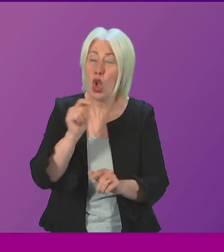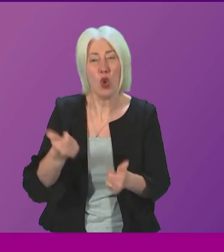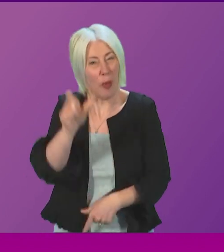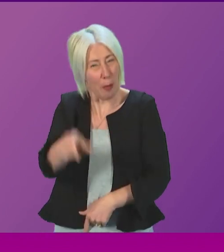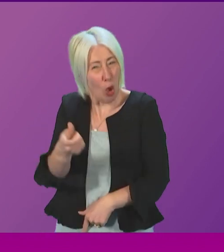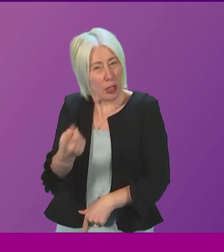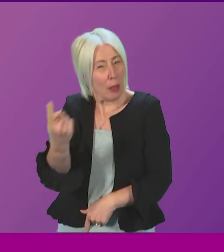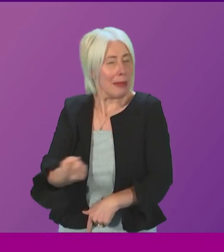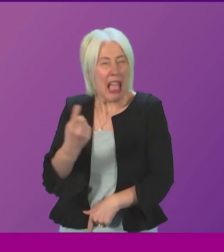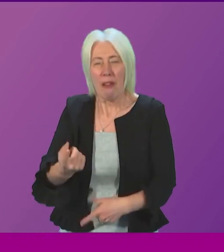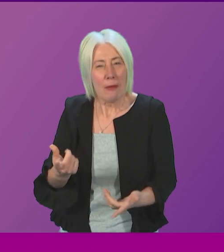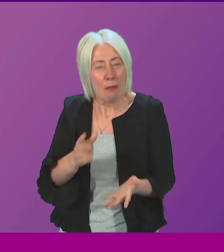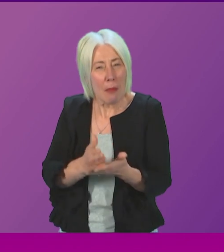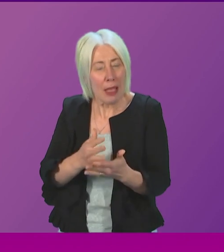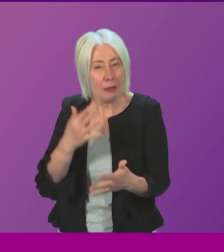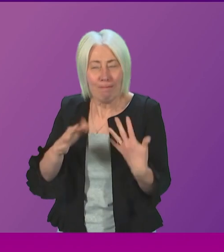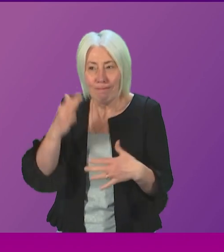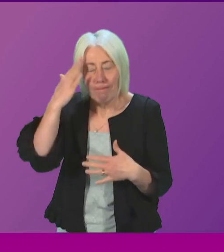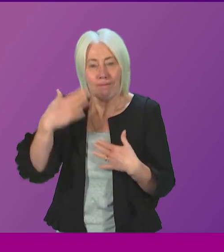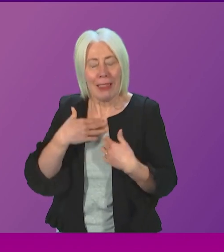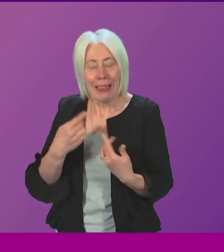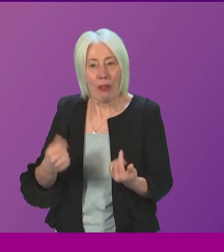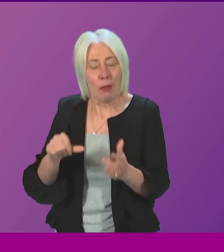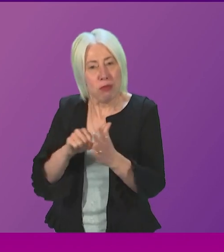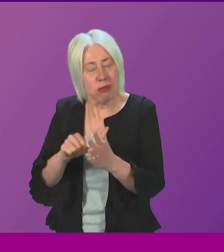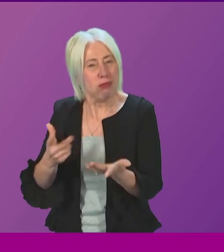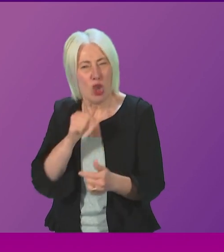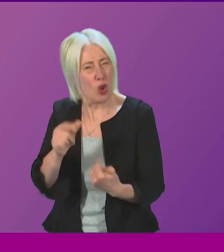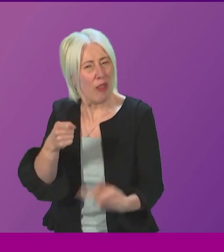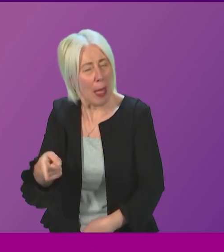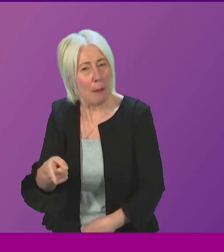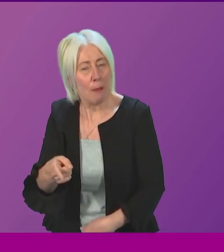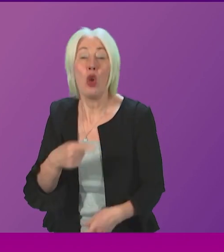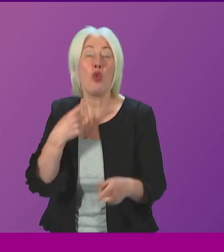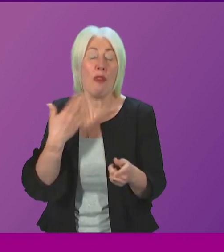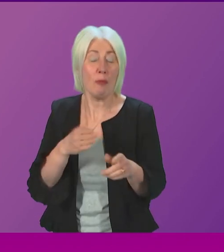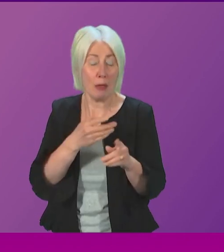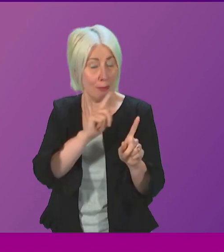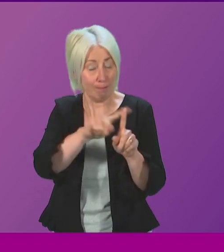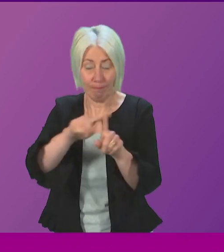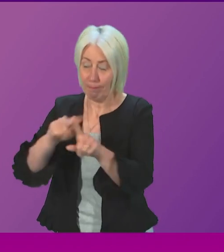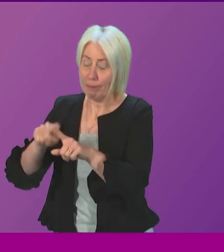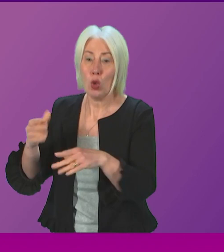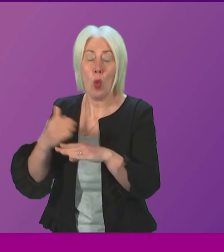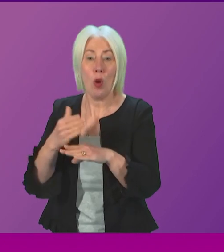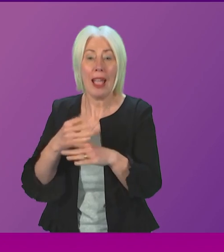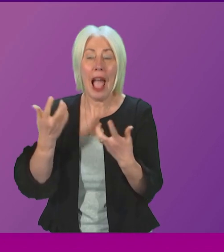individuals who are suffering from mental health challenges. We have done a range of work through the distress brief intervention programme, for example,